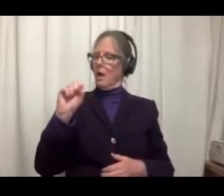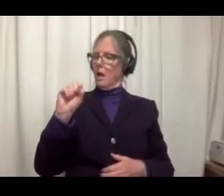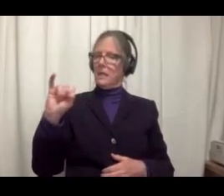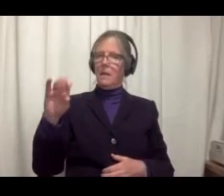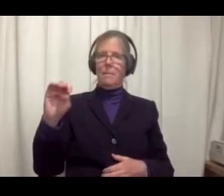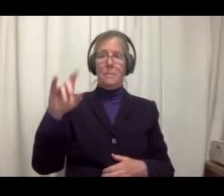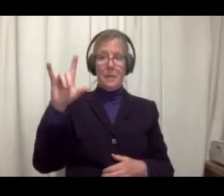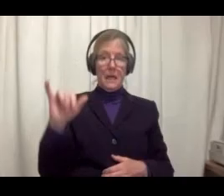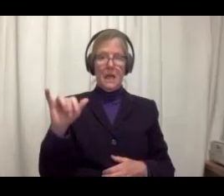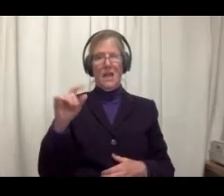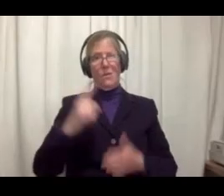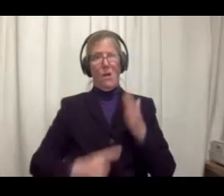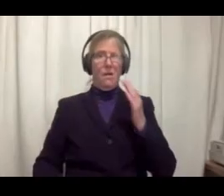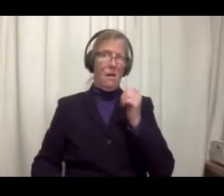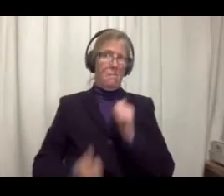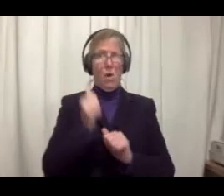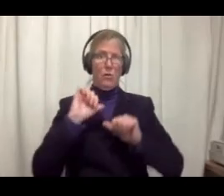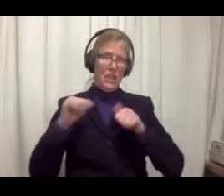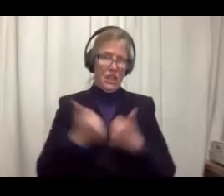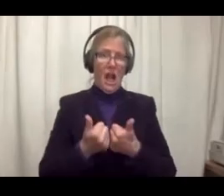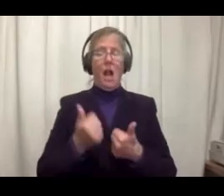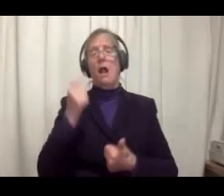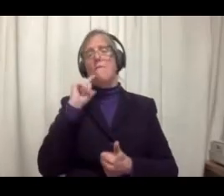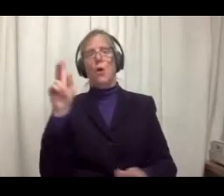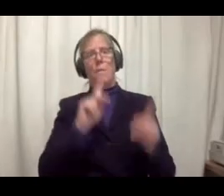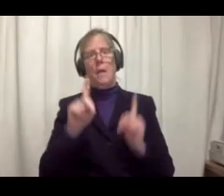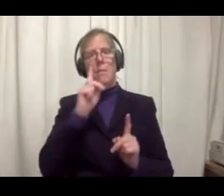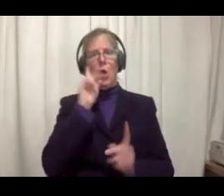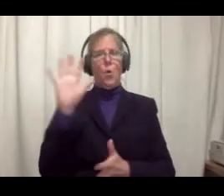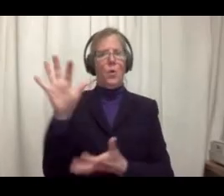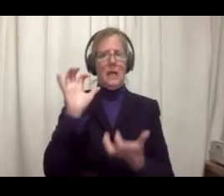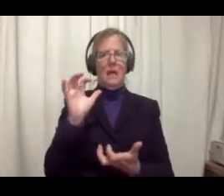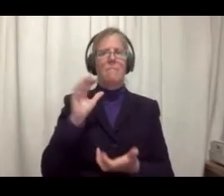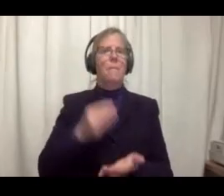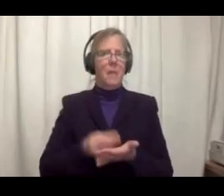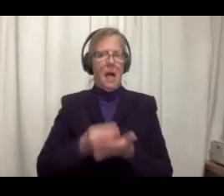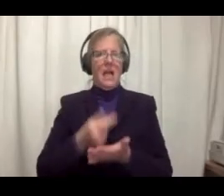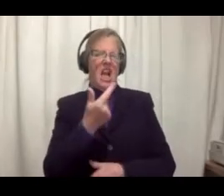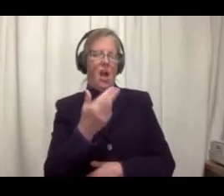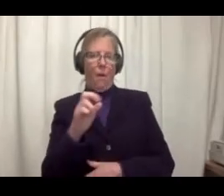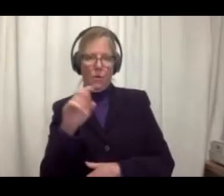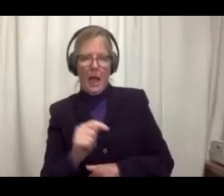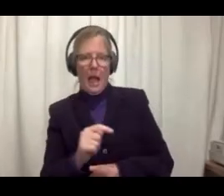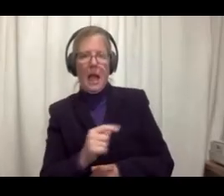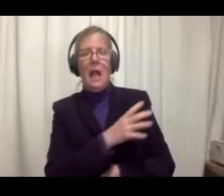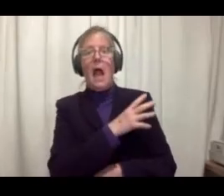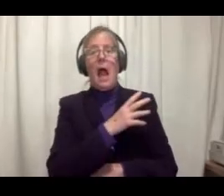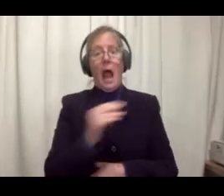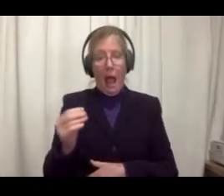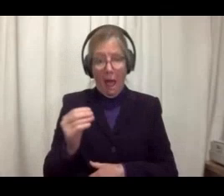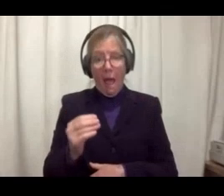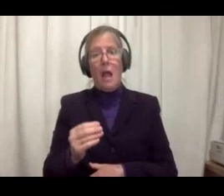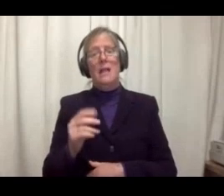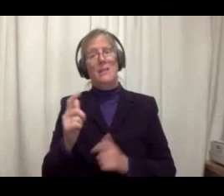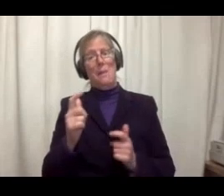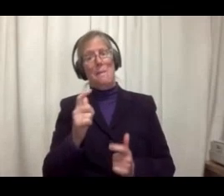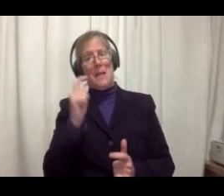and one of the most important responsibilities to ensure project products are usable by everyone.